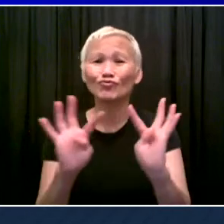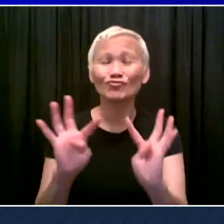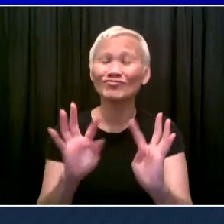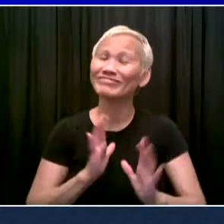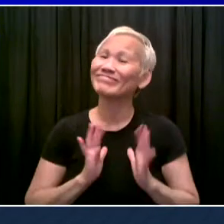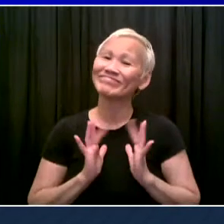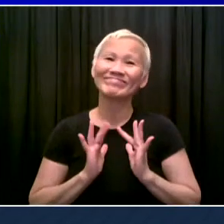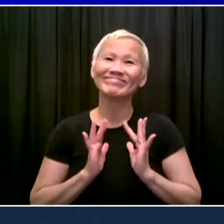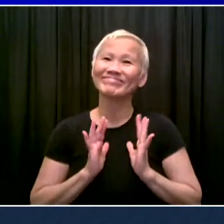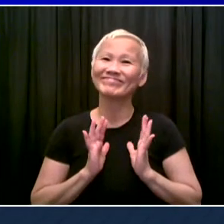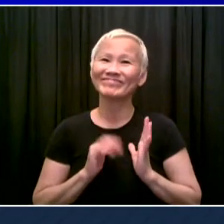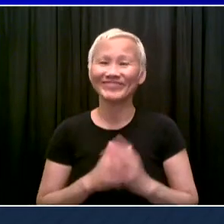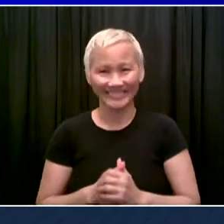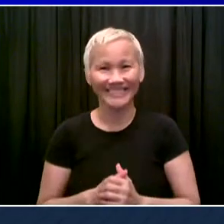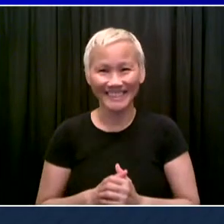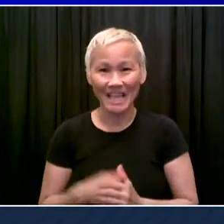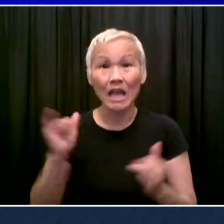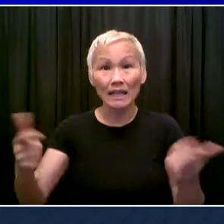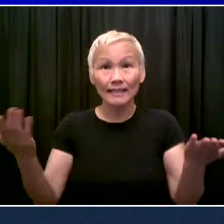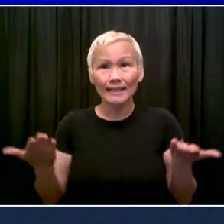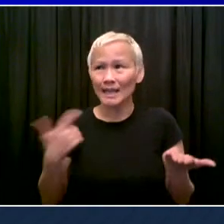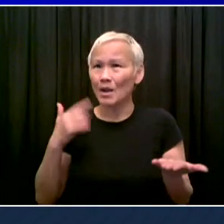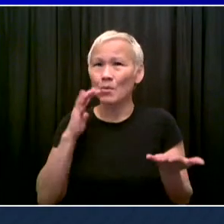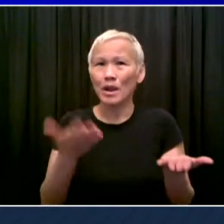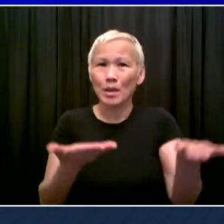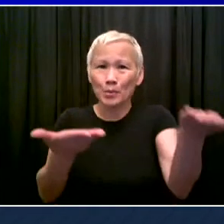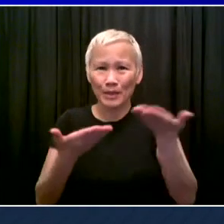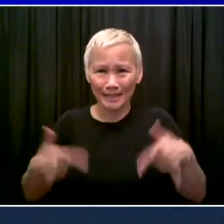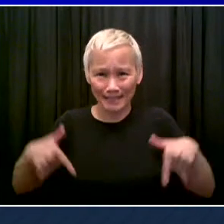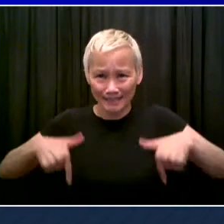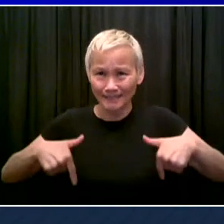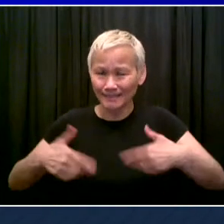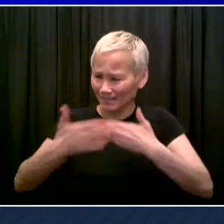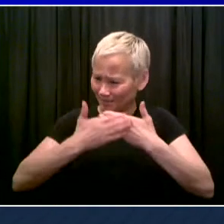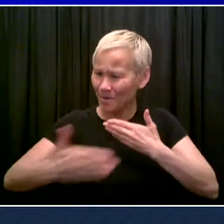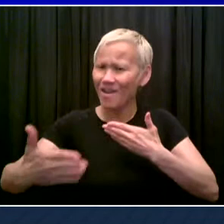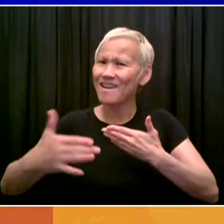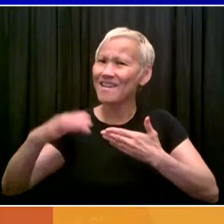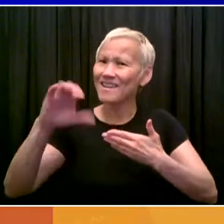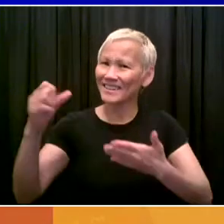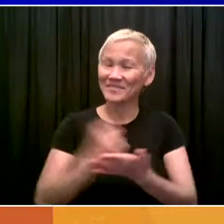AND ENERGIZING